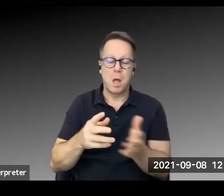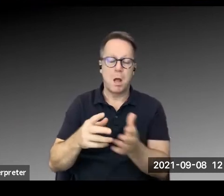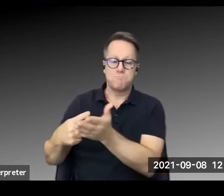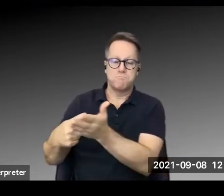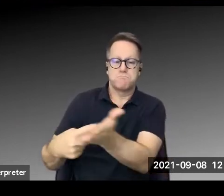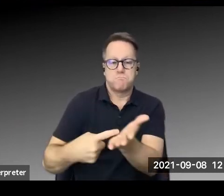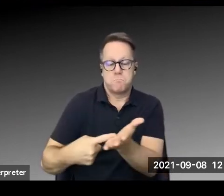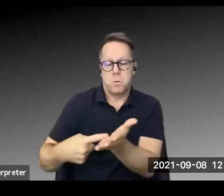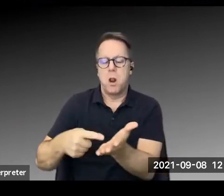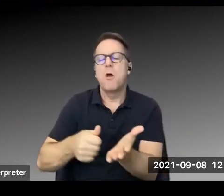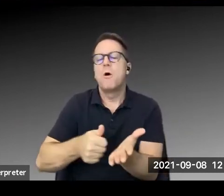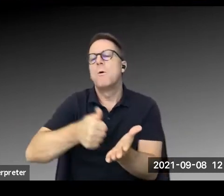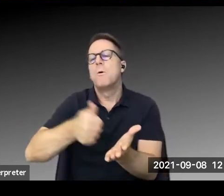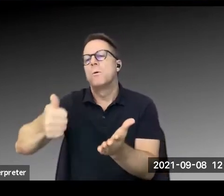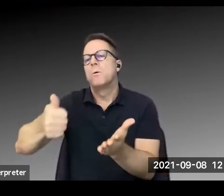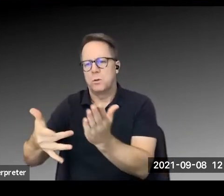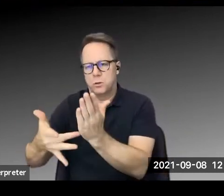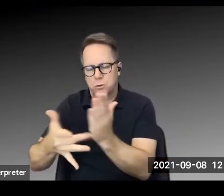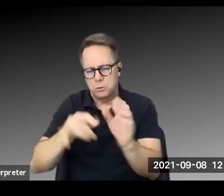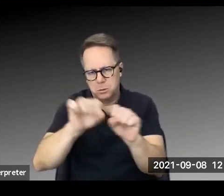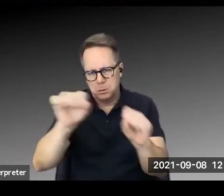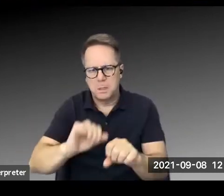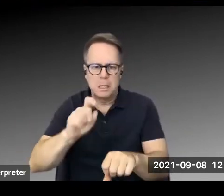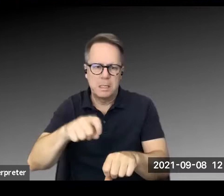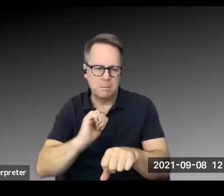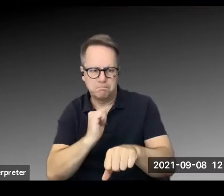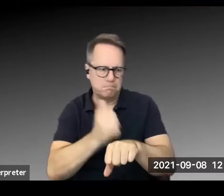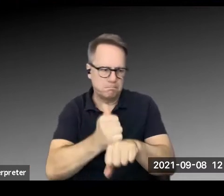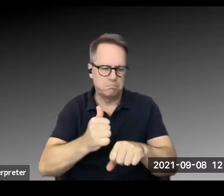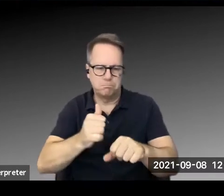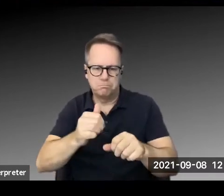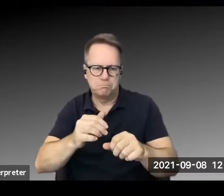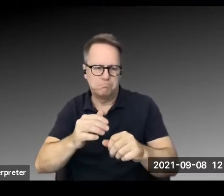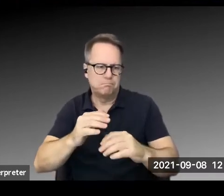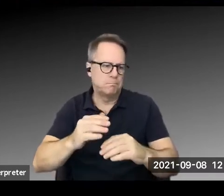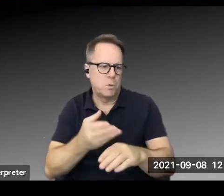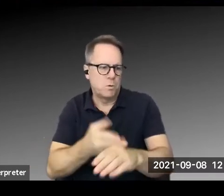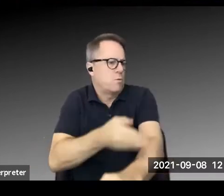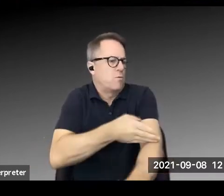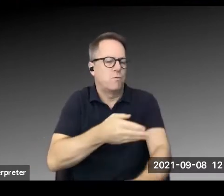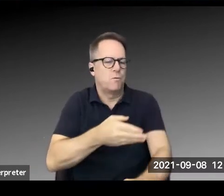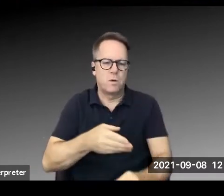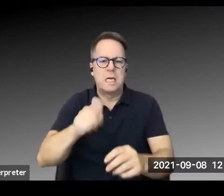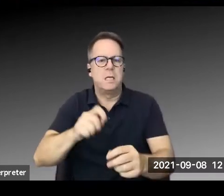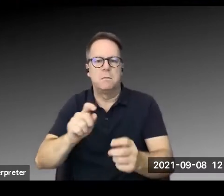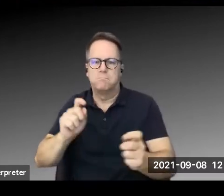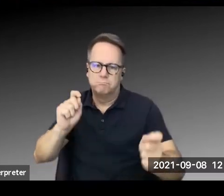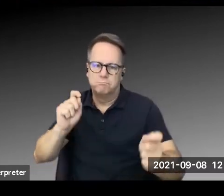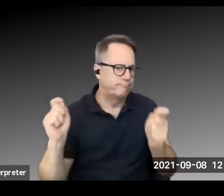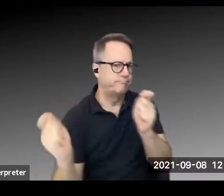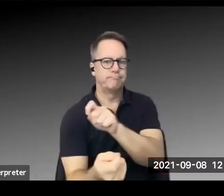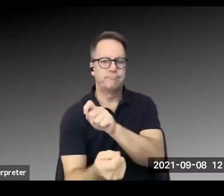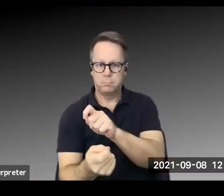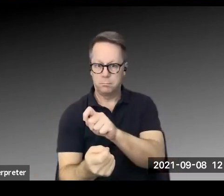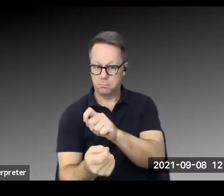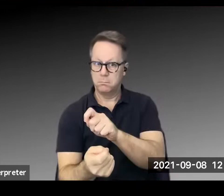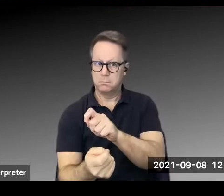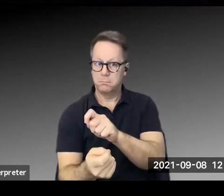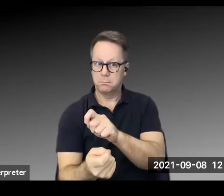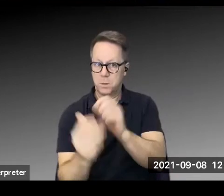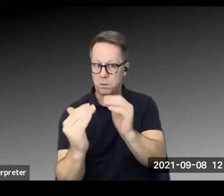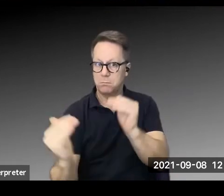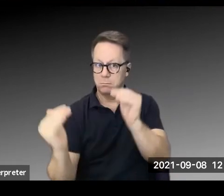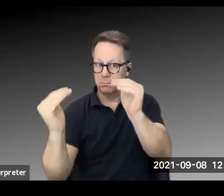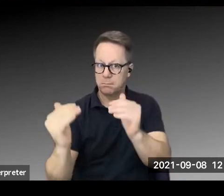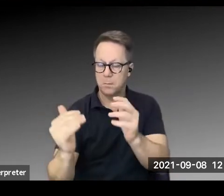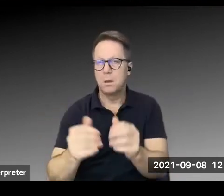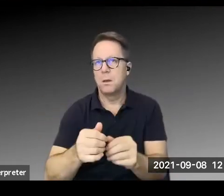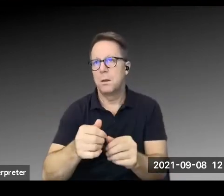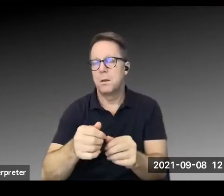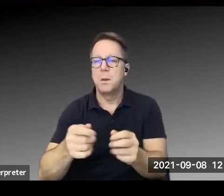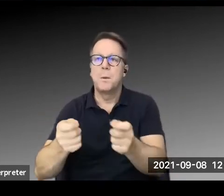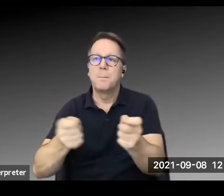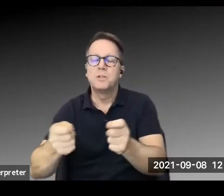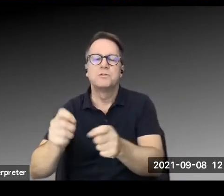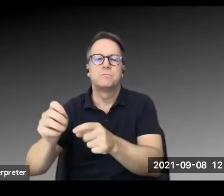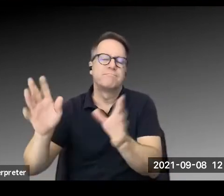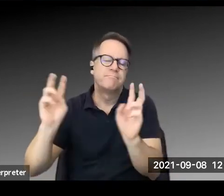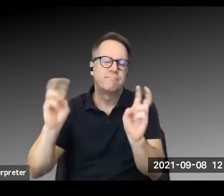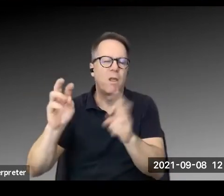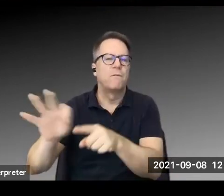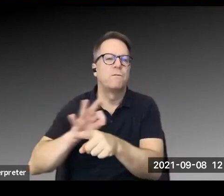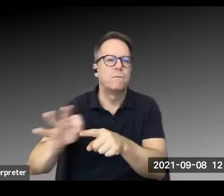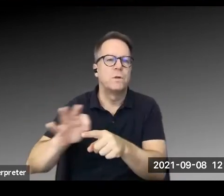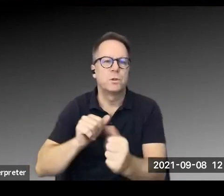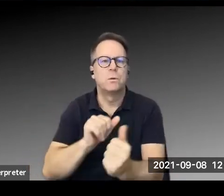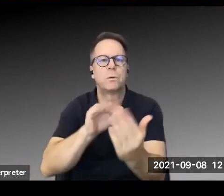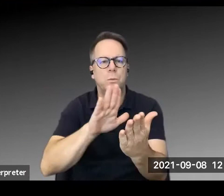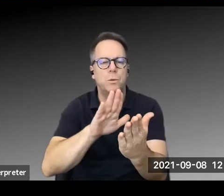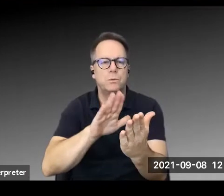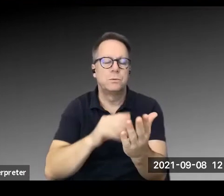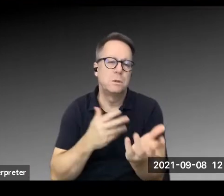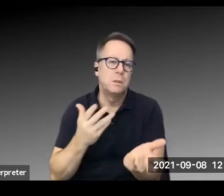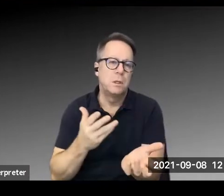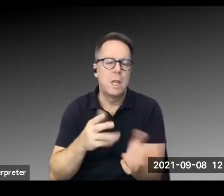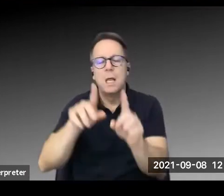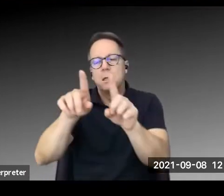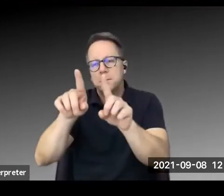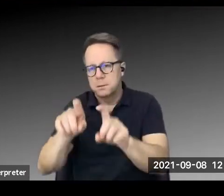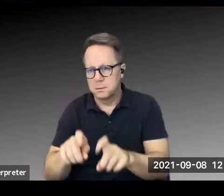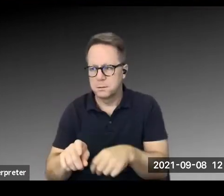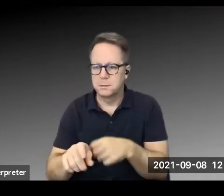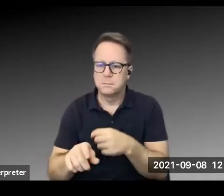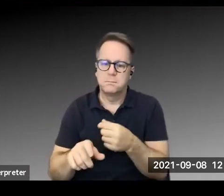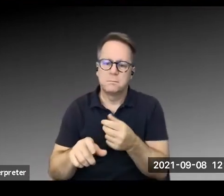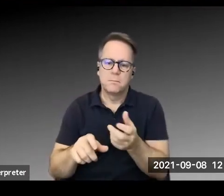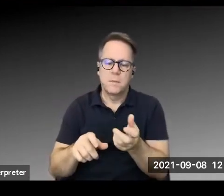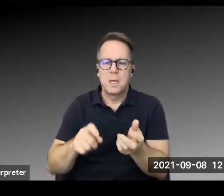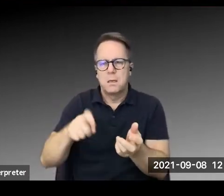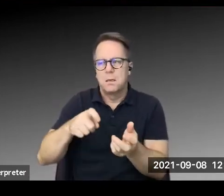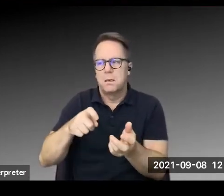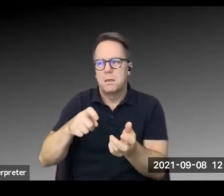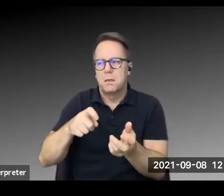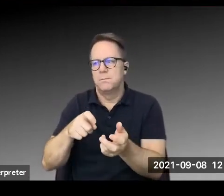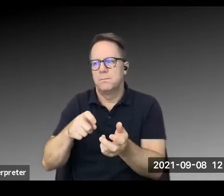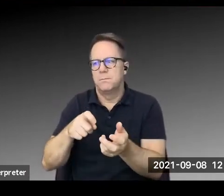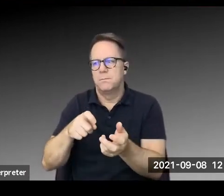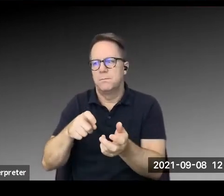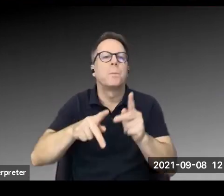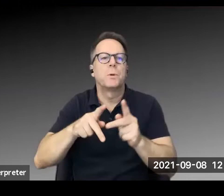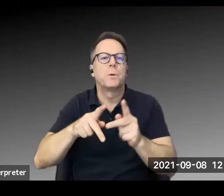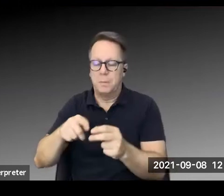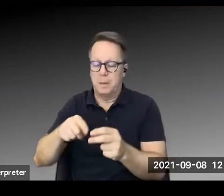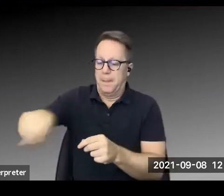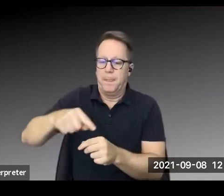technological systems needed to be built up actually really needed to be rethought, to be able to manage the other pieces of a functional approach to a pandemic testing and being able to have people support it in quarantine or the other key components